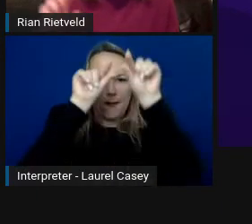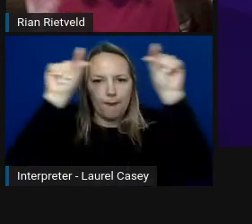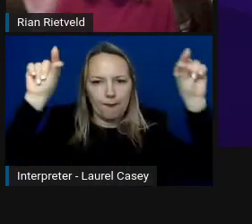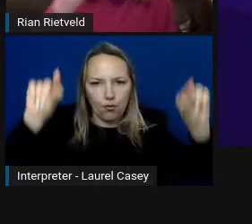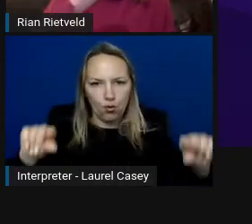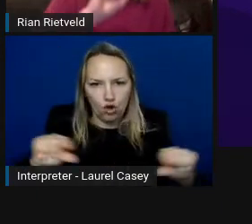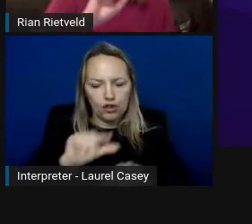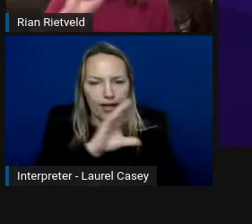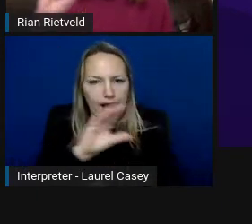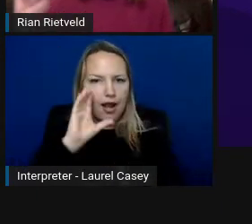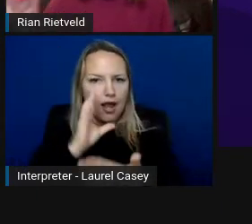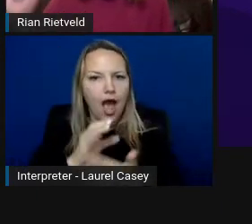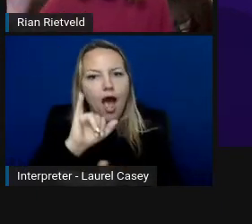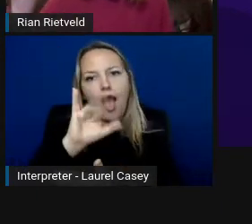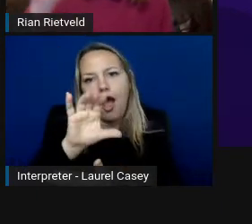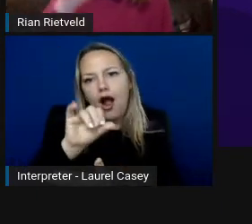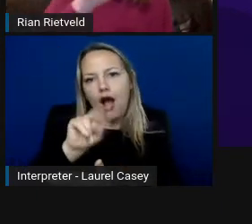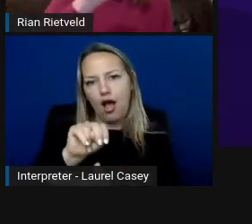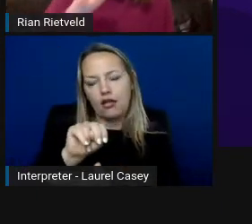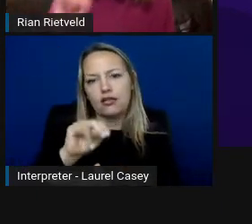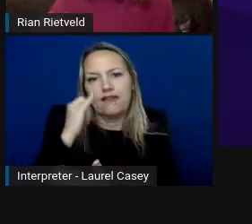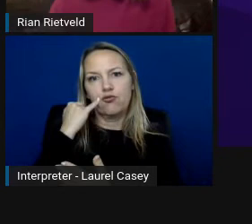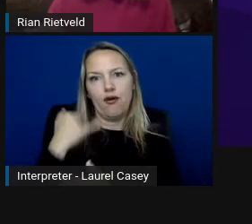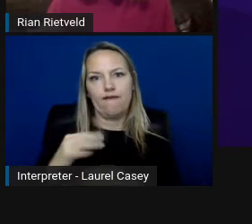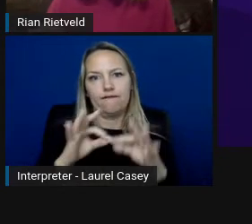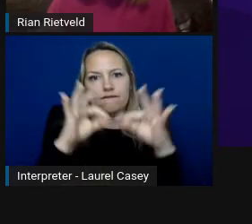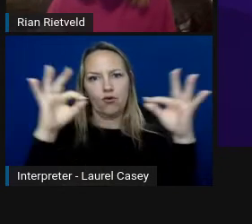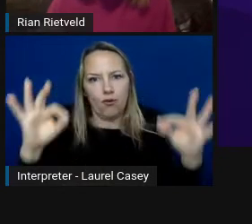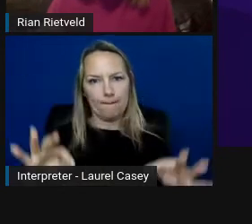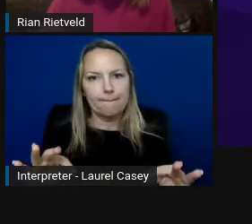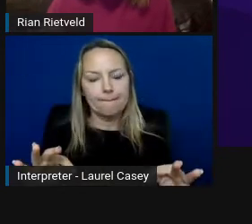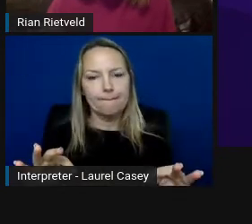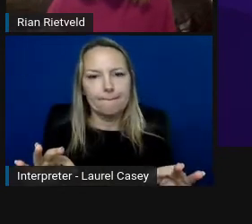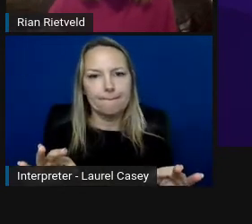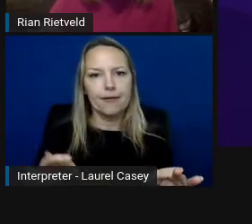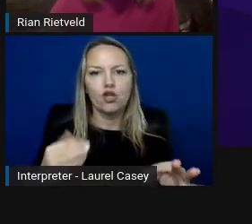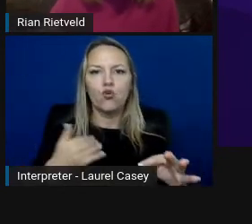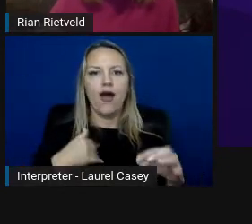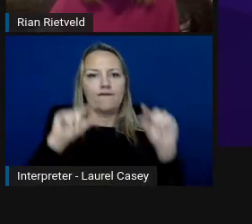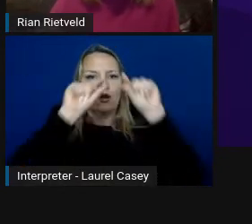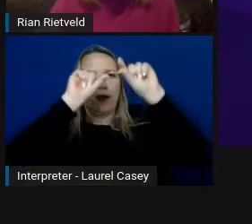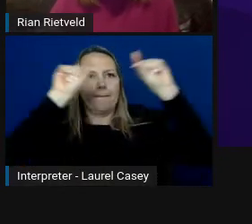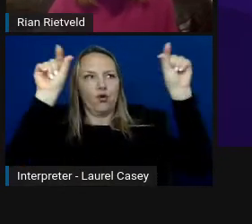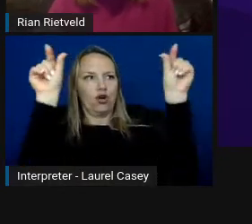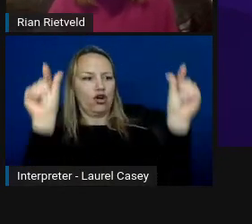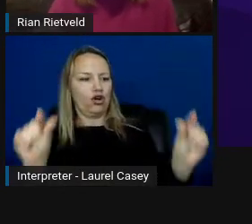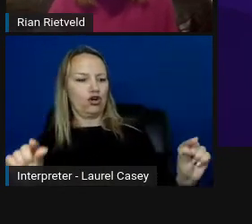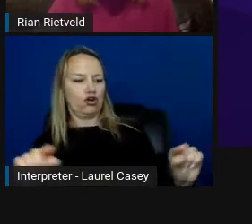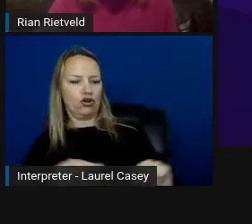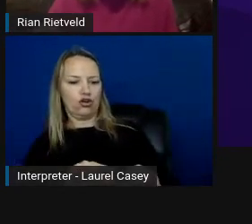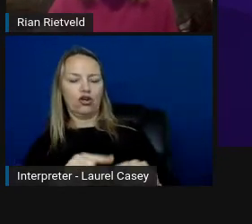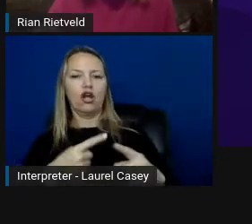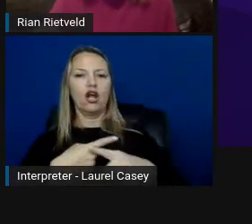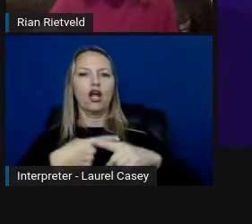If you have a form control and you have a border, the color contrast must be 3 to 1.